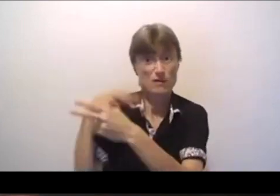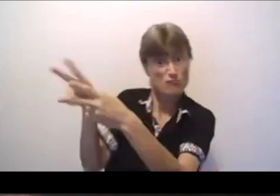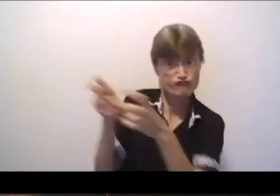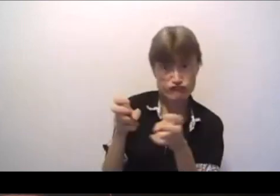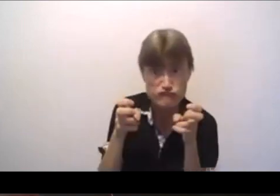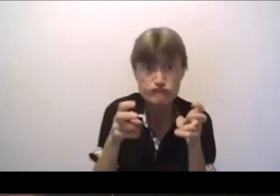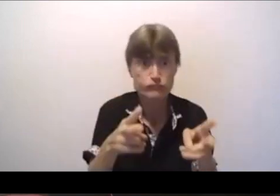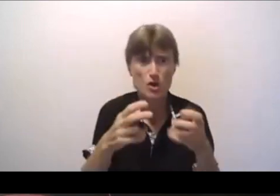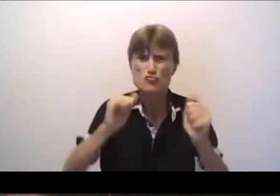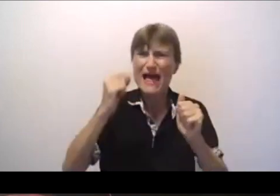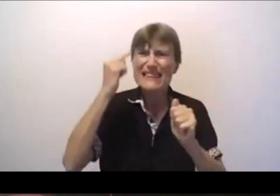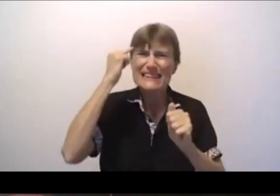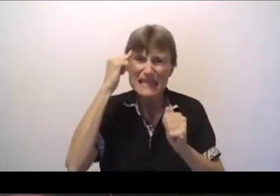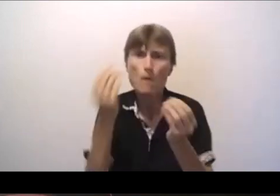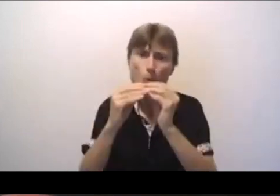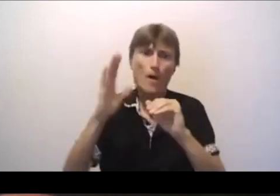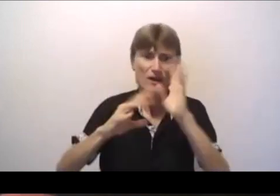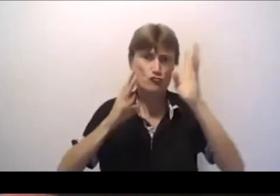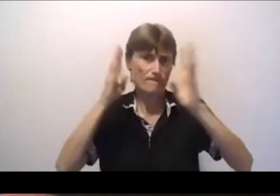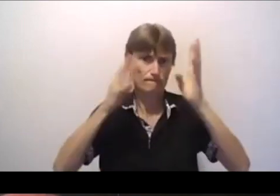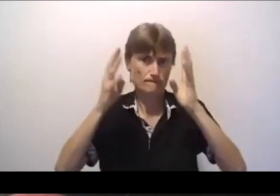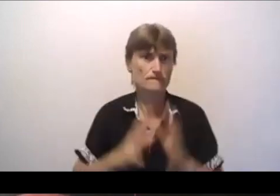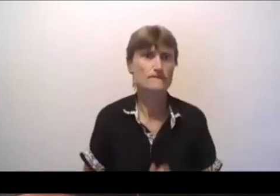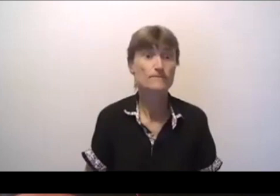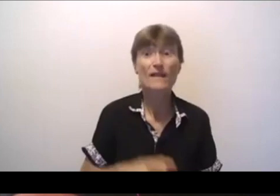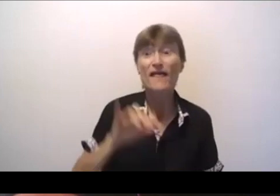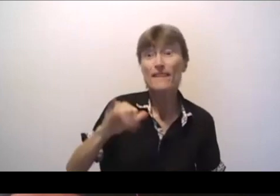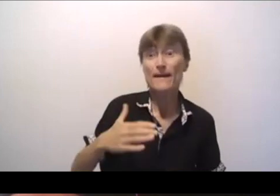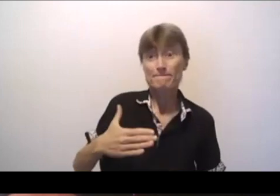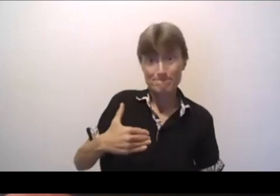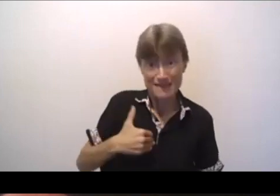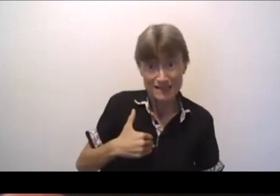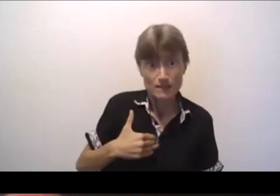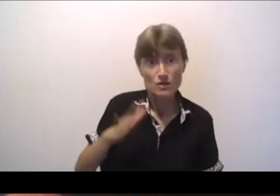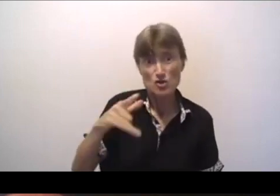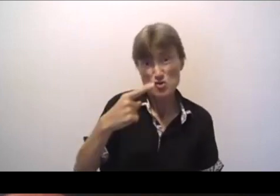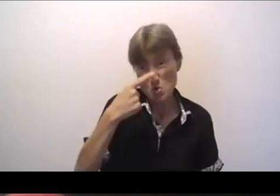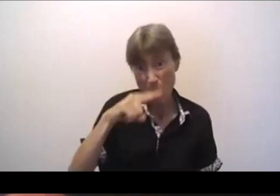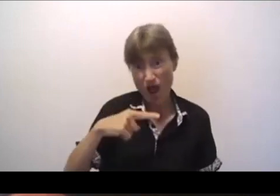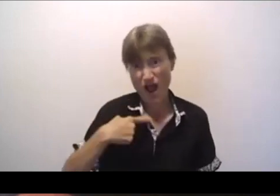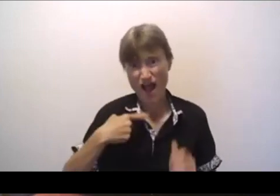beyond creativity as a starting point this is me and if i don't if you don't mind i'll just leave that up for the last 30 seconds i'll